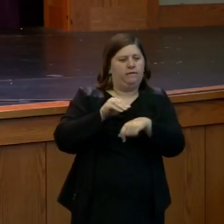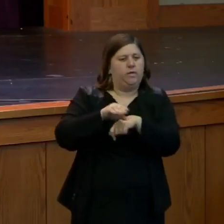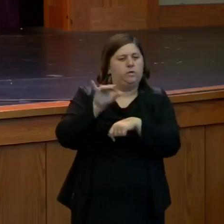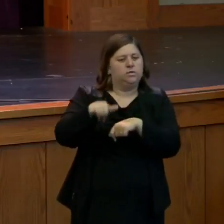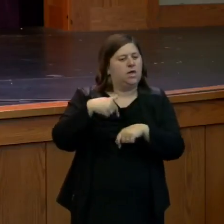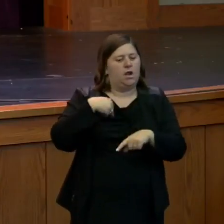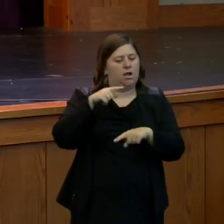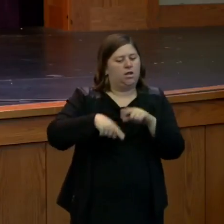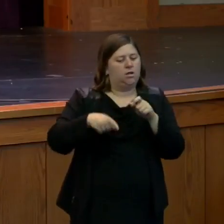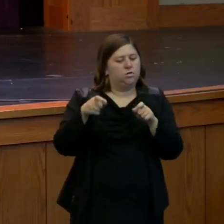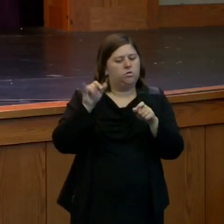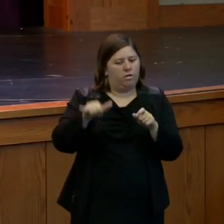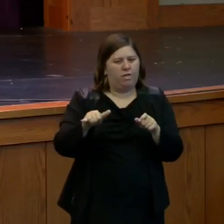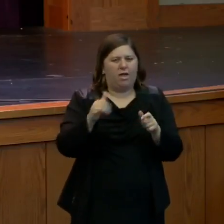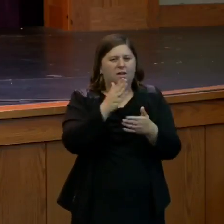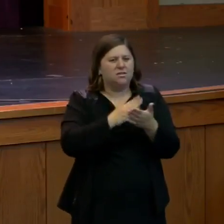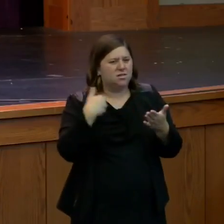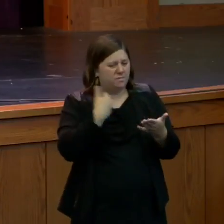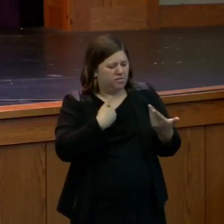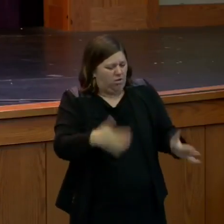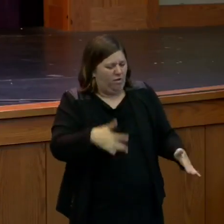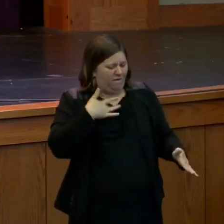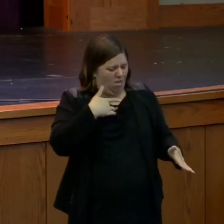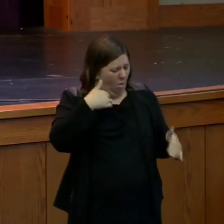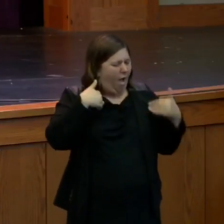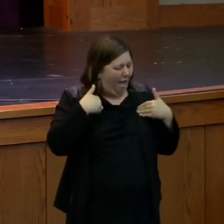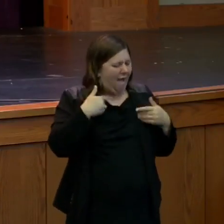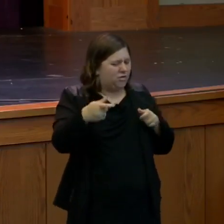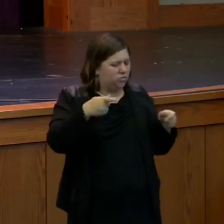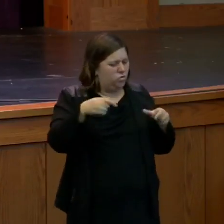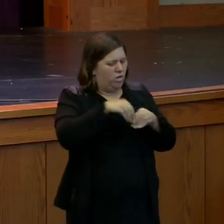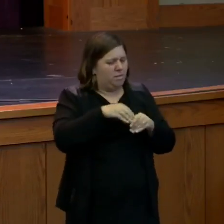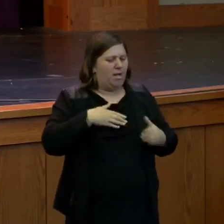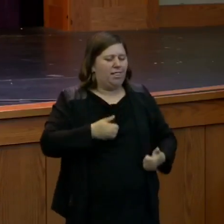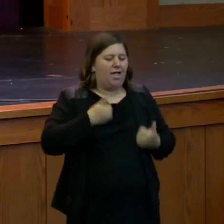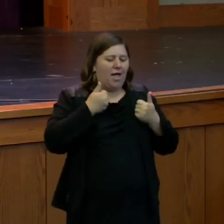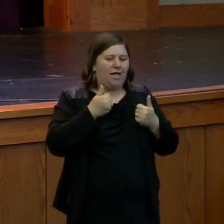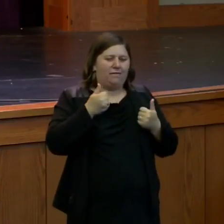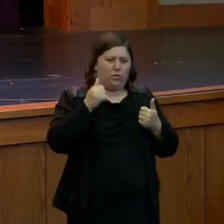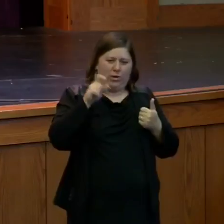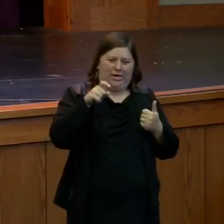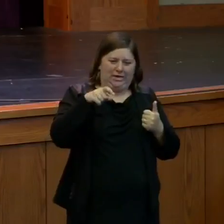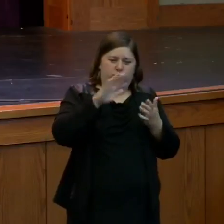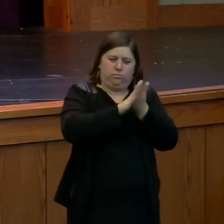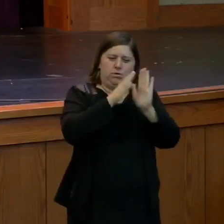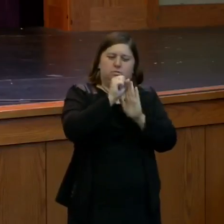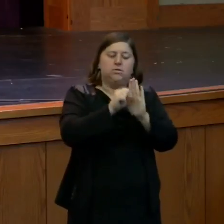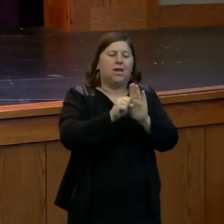HAVE A SENSE OF AGENCY IN OUR OWN LIVES AND PARTICULARLY FOR PEOPLE WHO DON'T FEEL THAT.